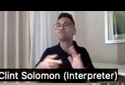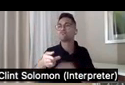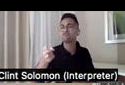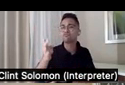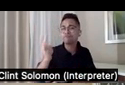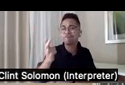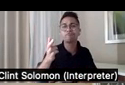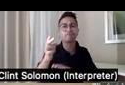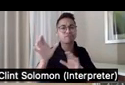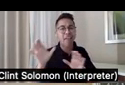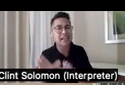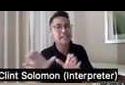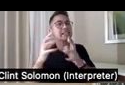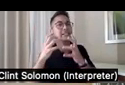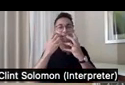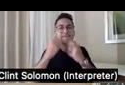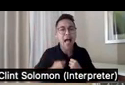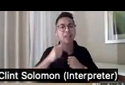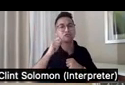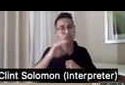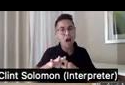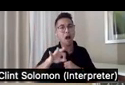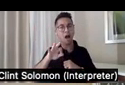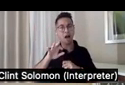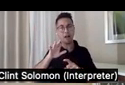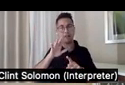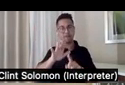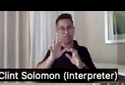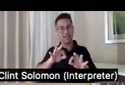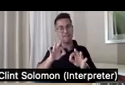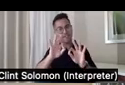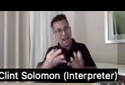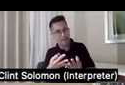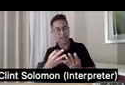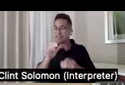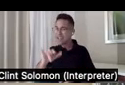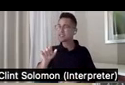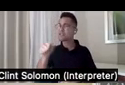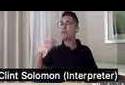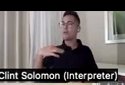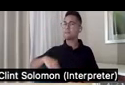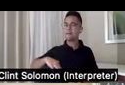values of the family so that's another benefit that we're really just starting to think about